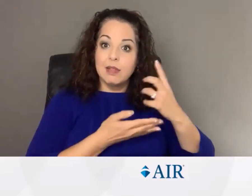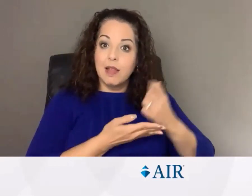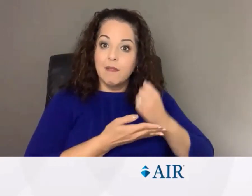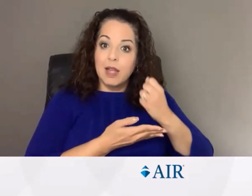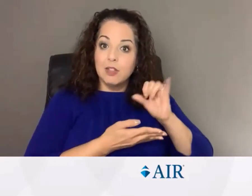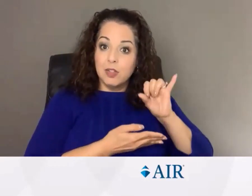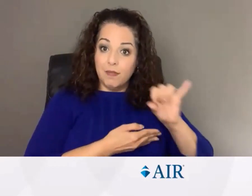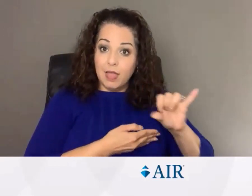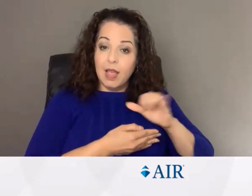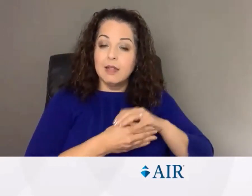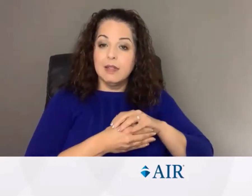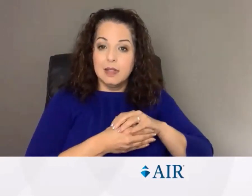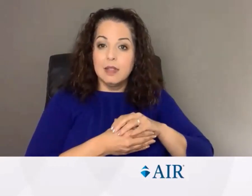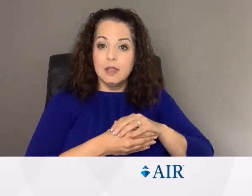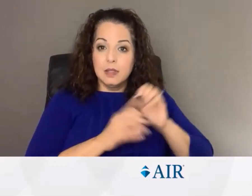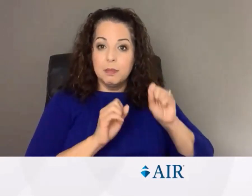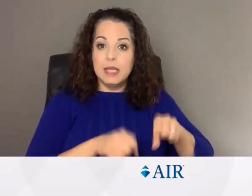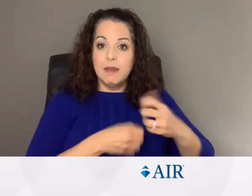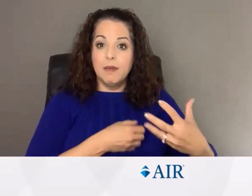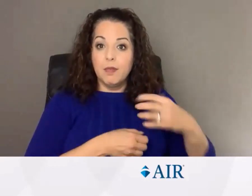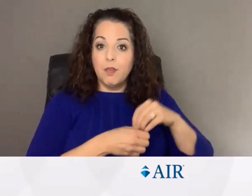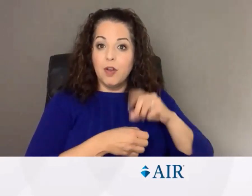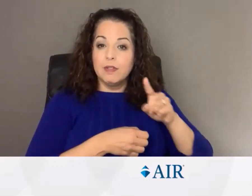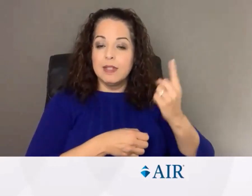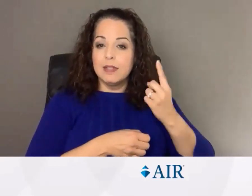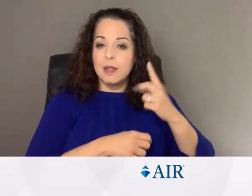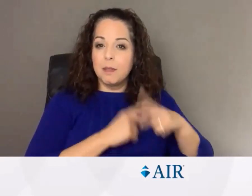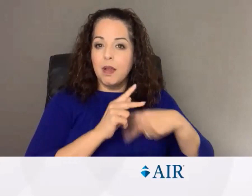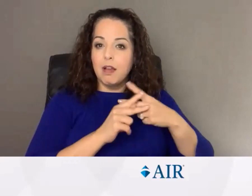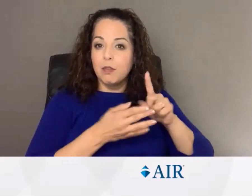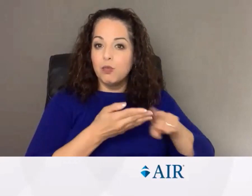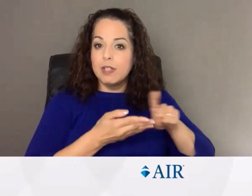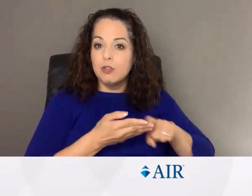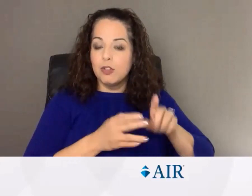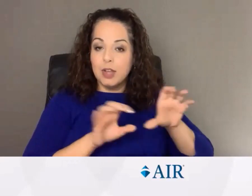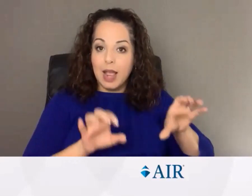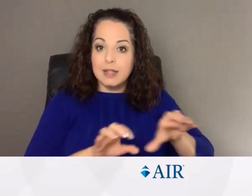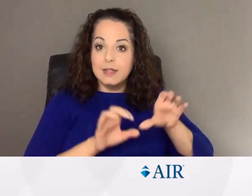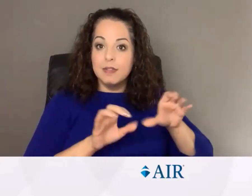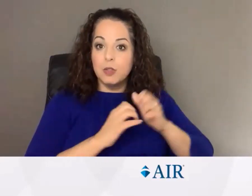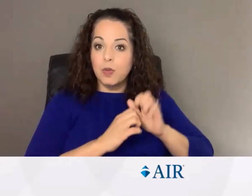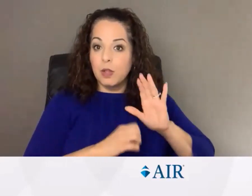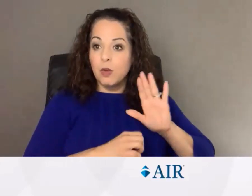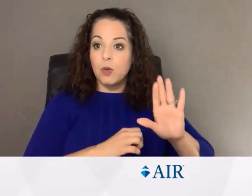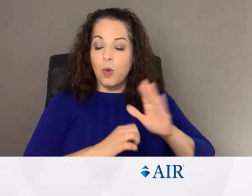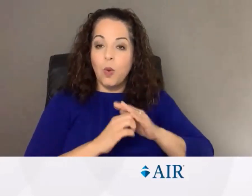to being involved in some research activities with university professors.